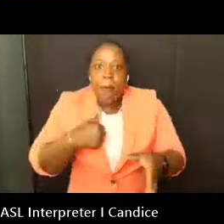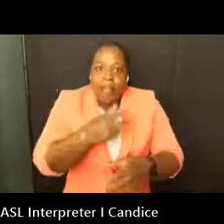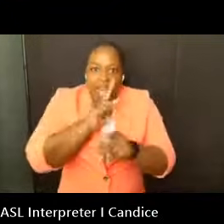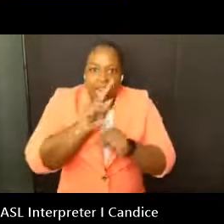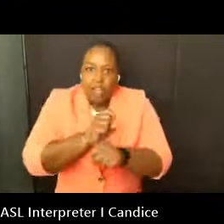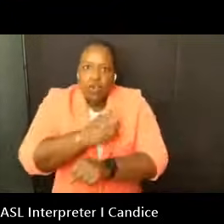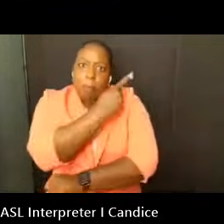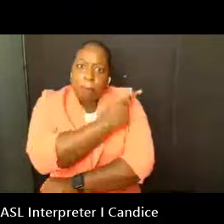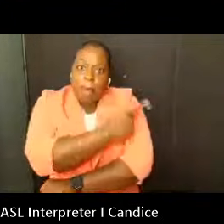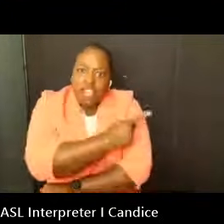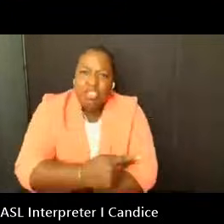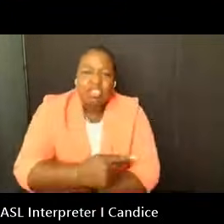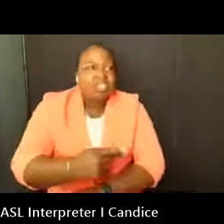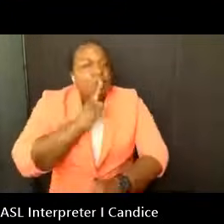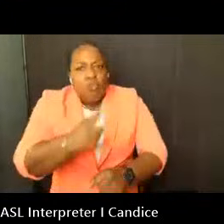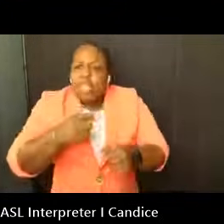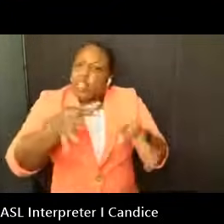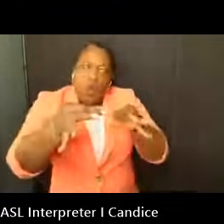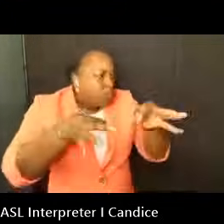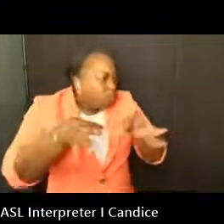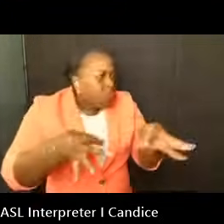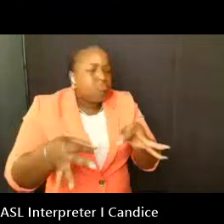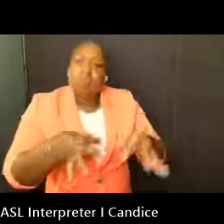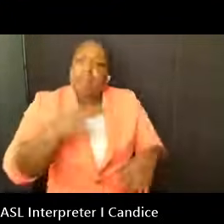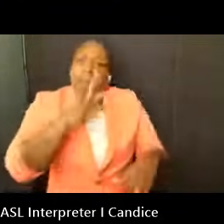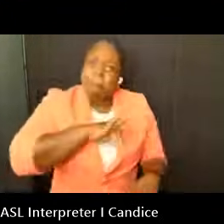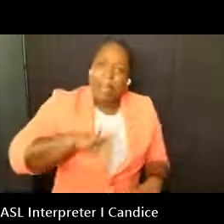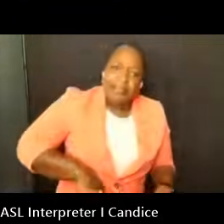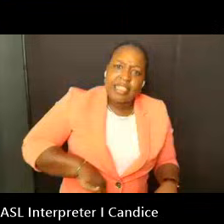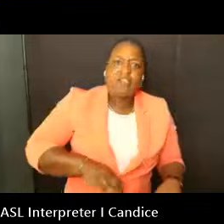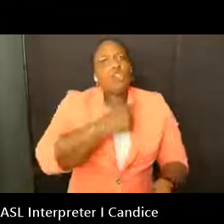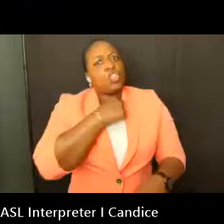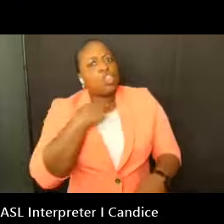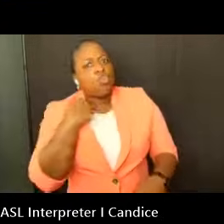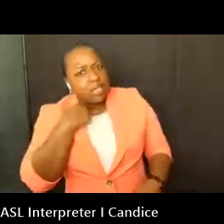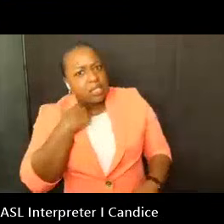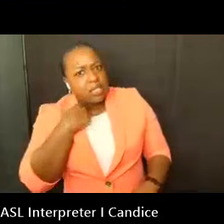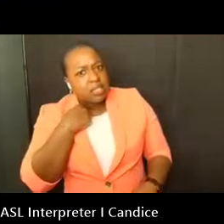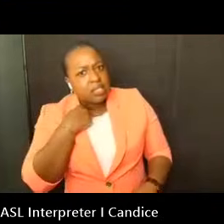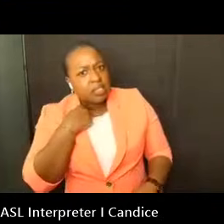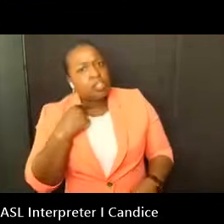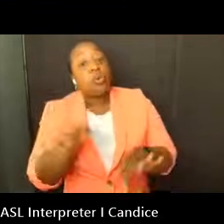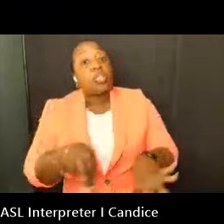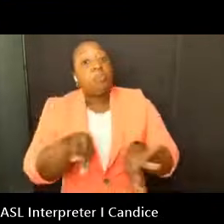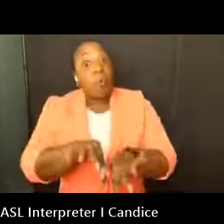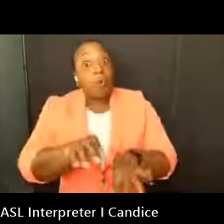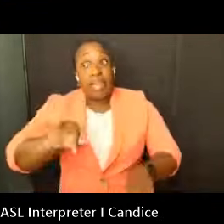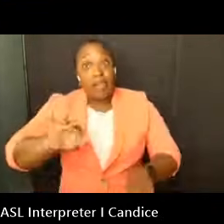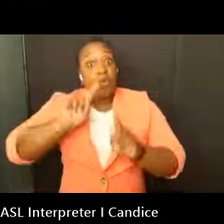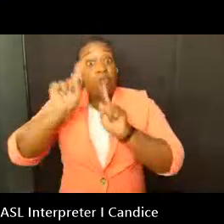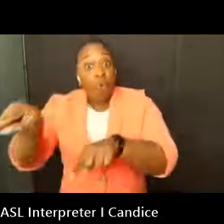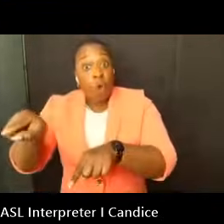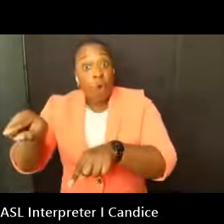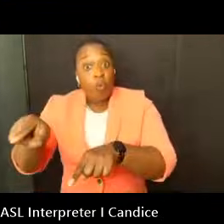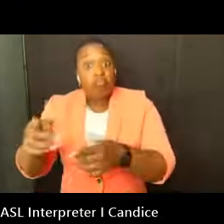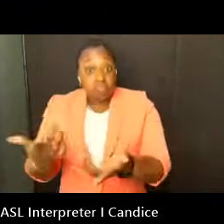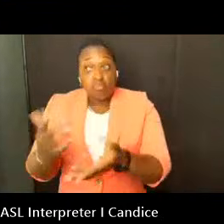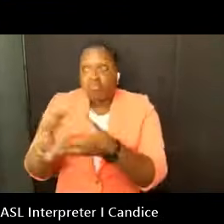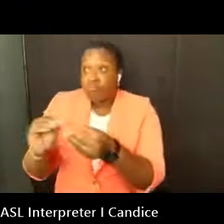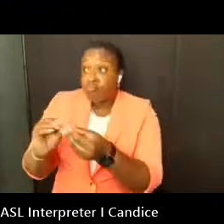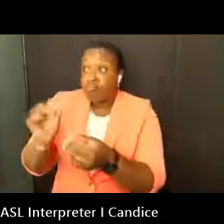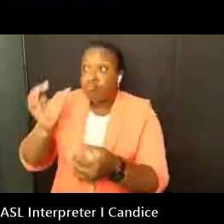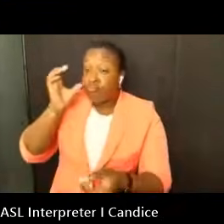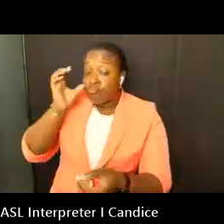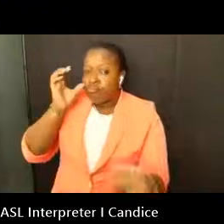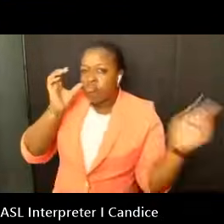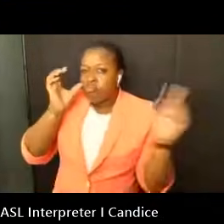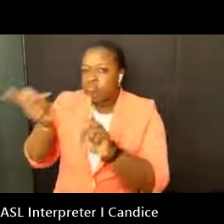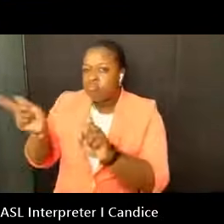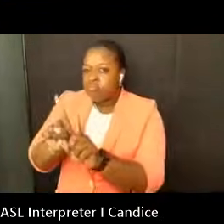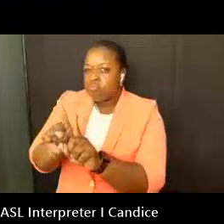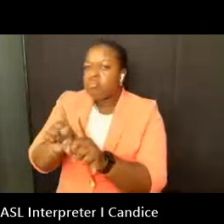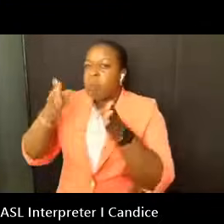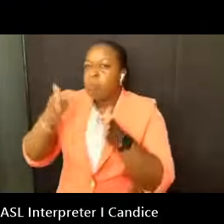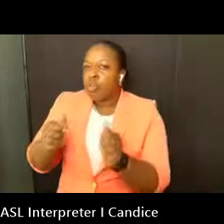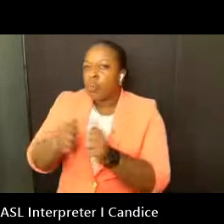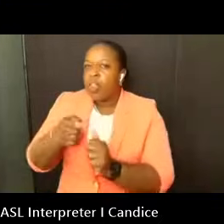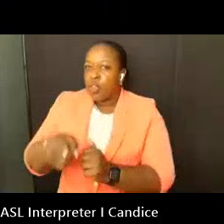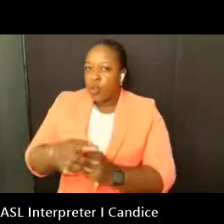the way I just talked about. So, take a person with you and listen carefully and not -- do not